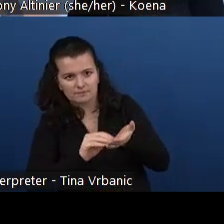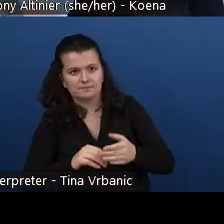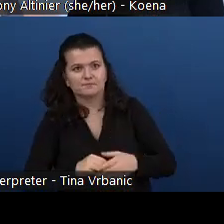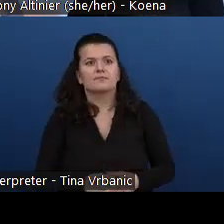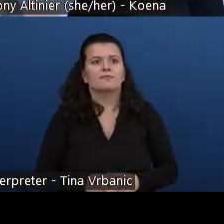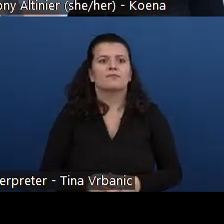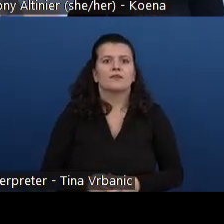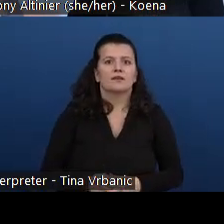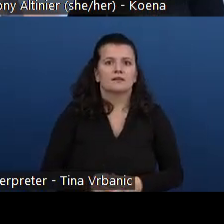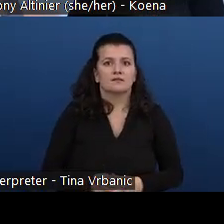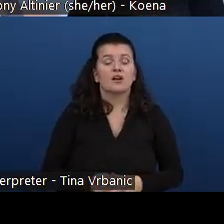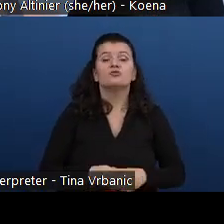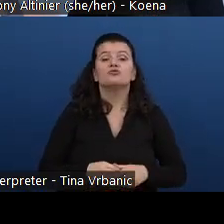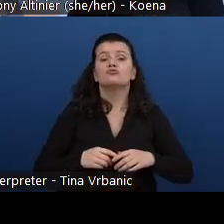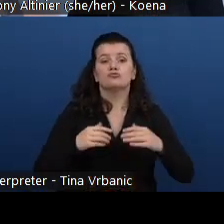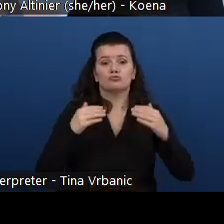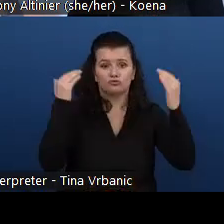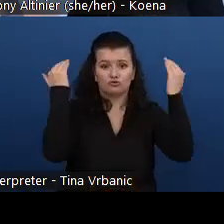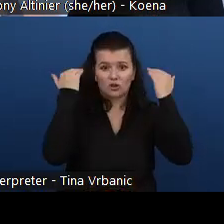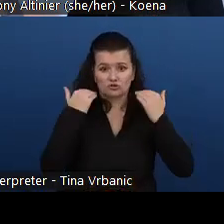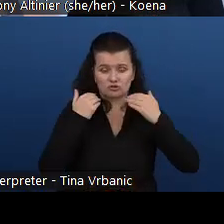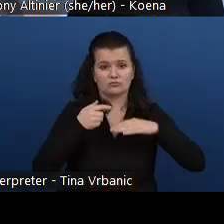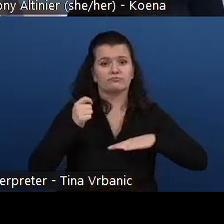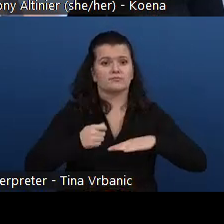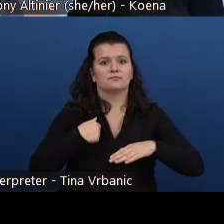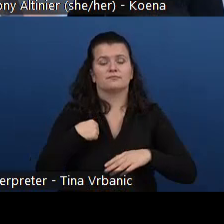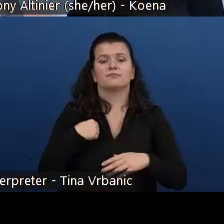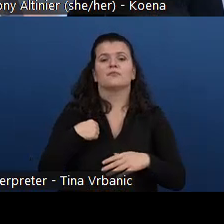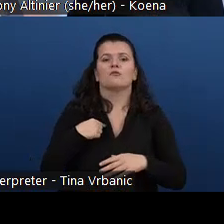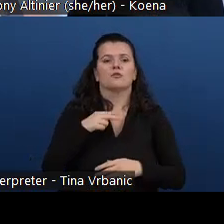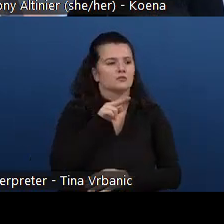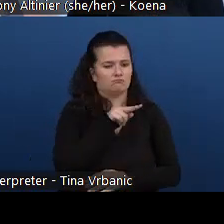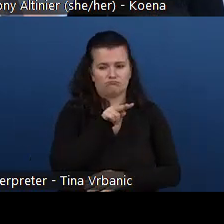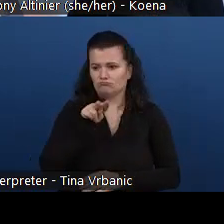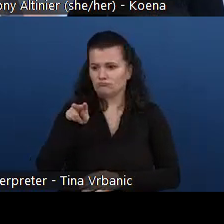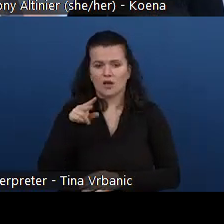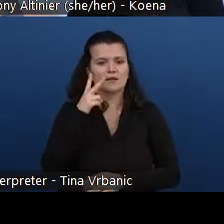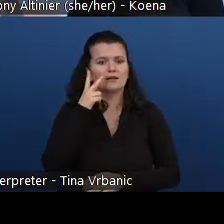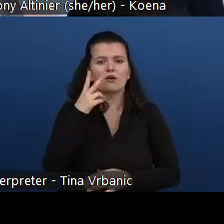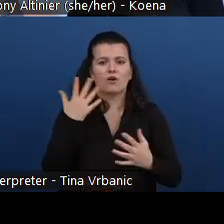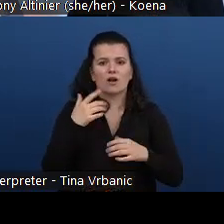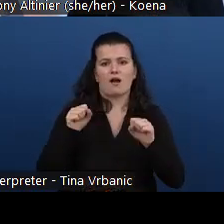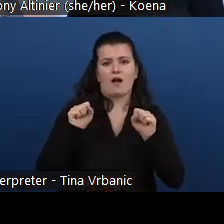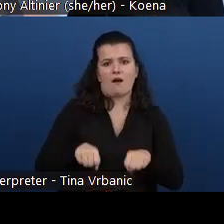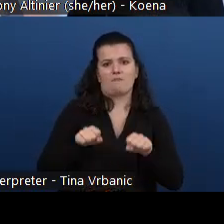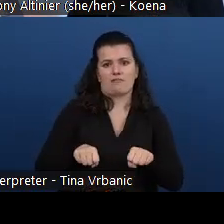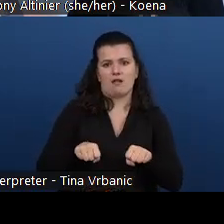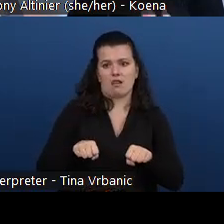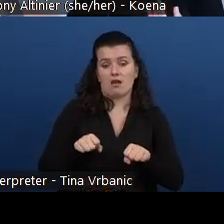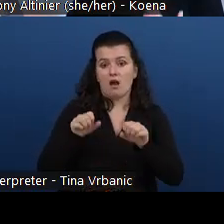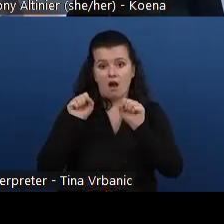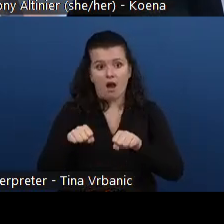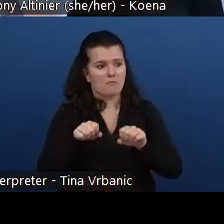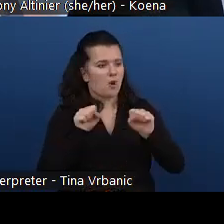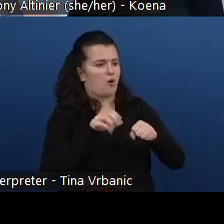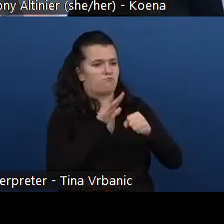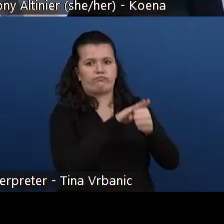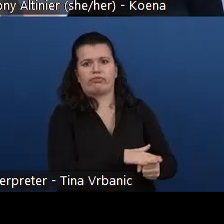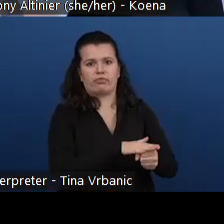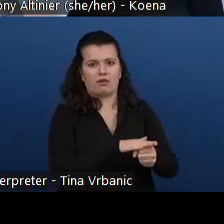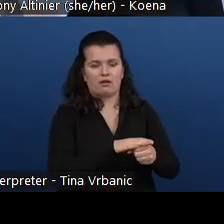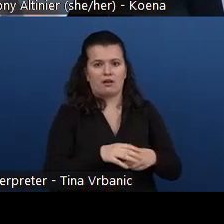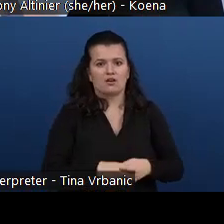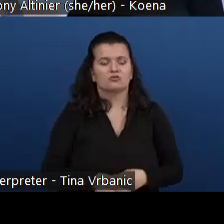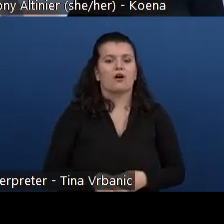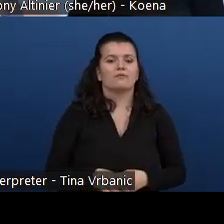The judge herself was so ableist, she didn't want to spend too much time with them.